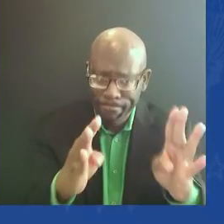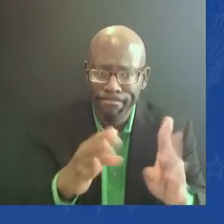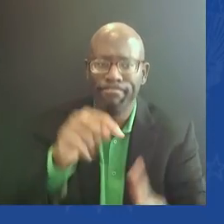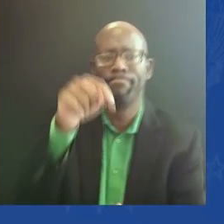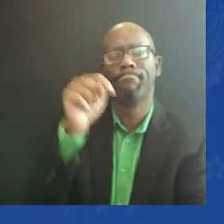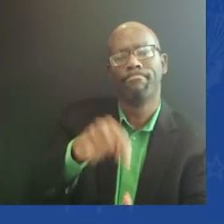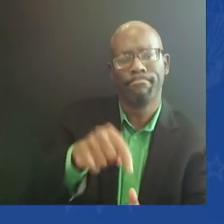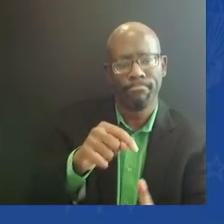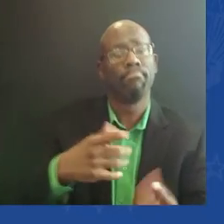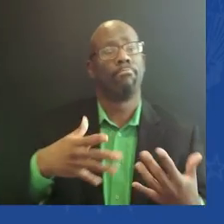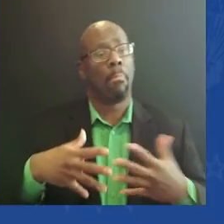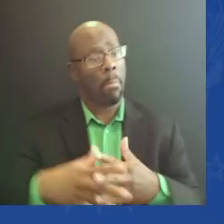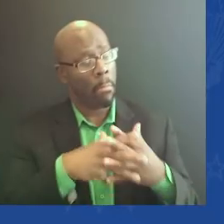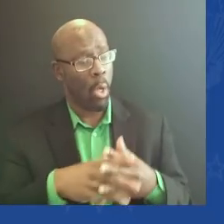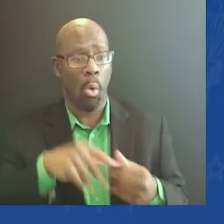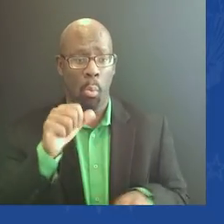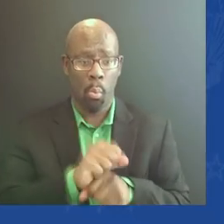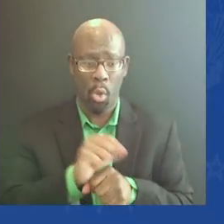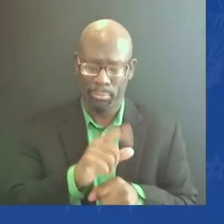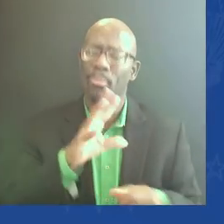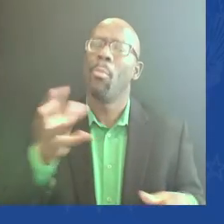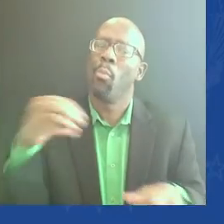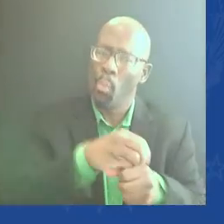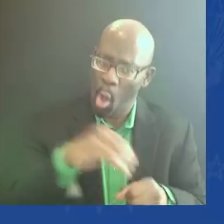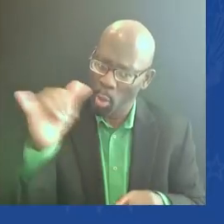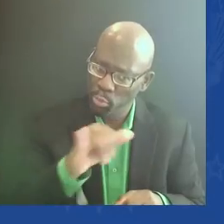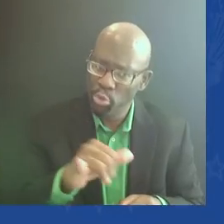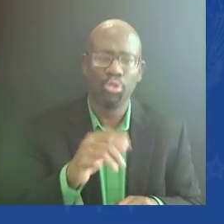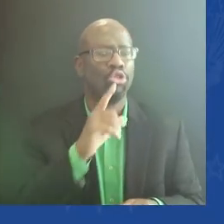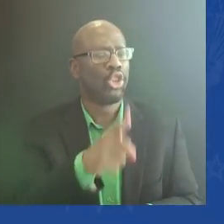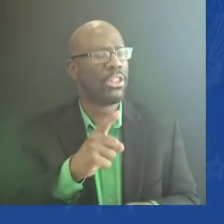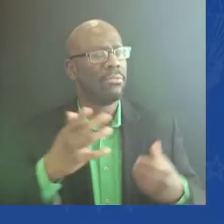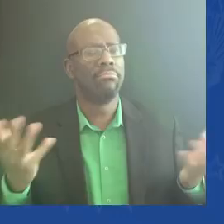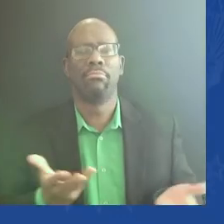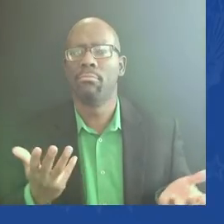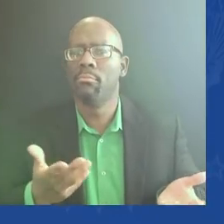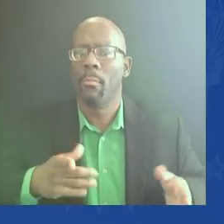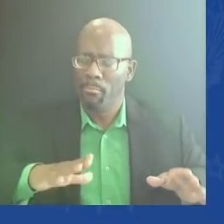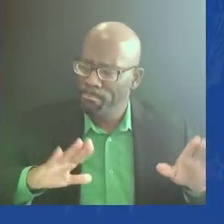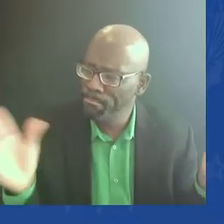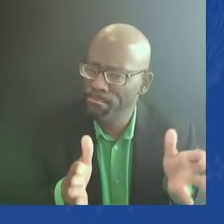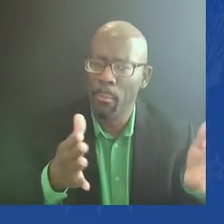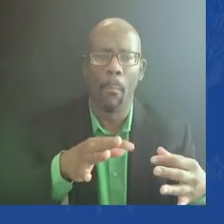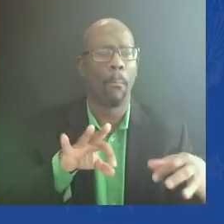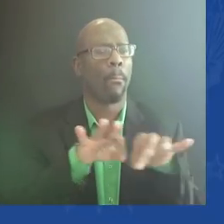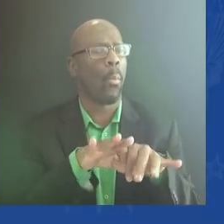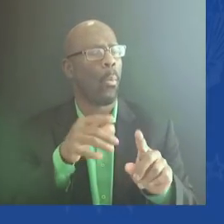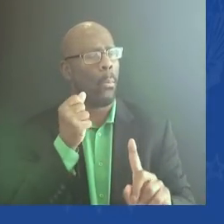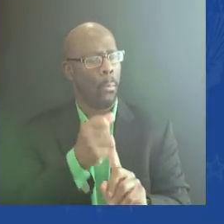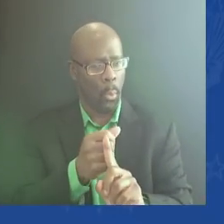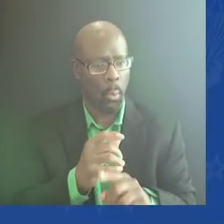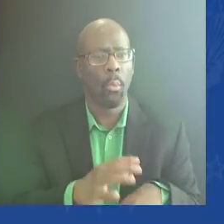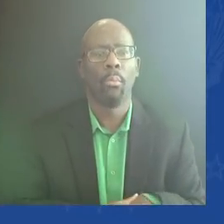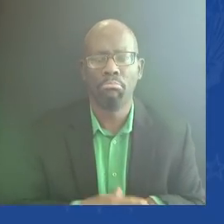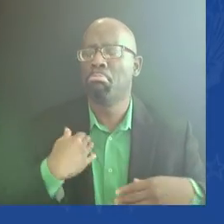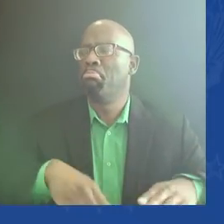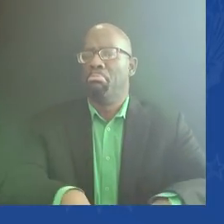And I'm told I should start with AP, Zeke Miller. Zeke, you have a question? The Press: Thank you, Mr. President. The President: I didn't recognize you